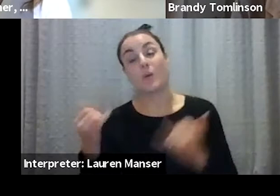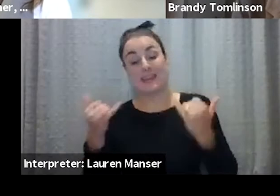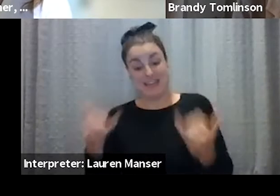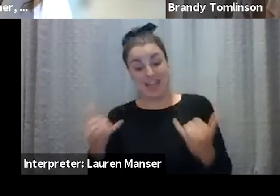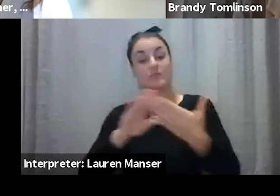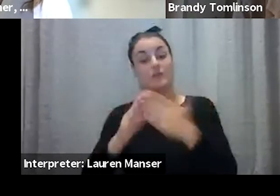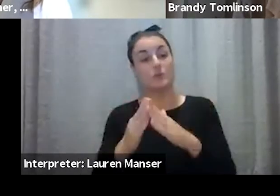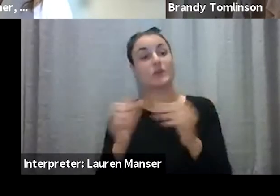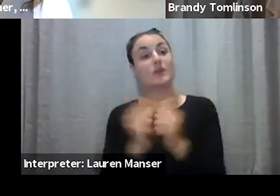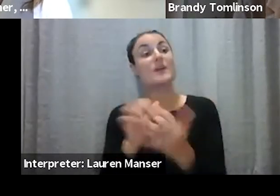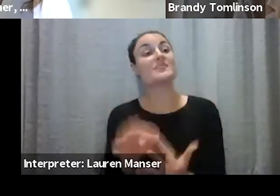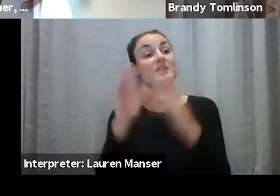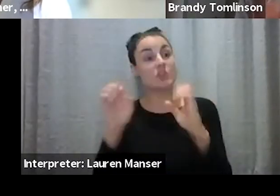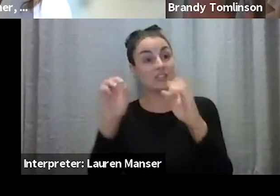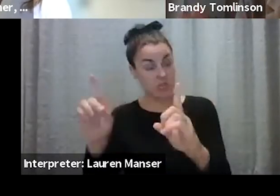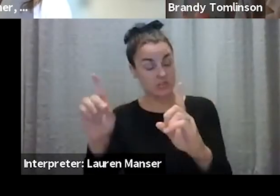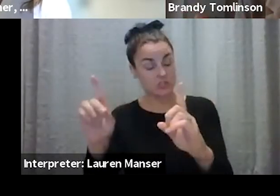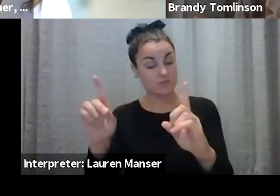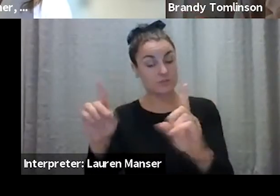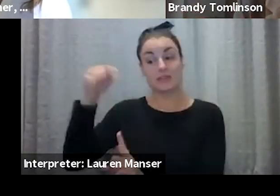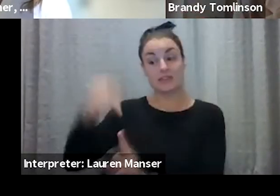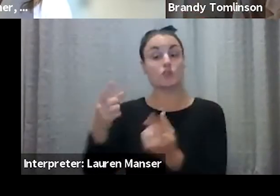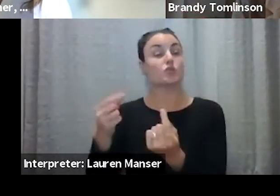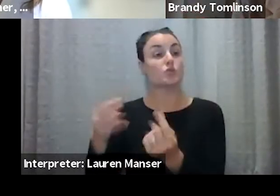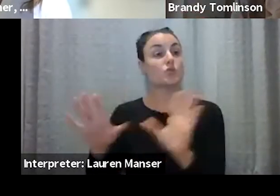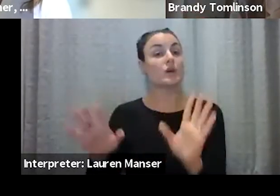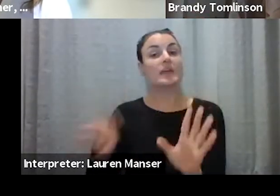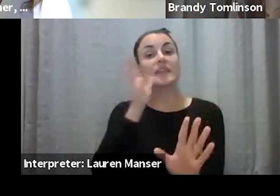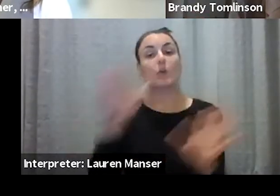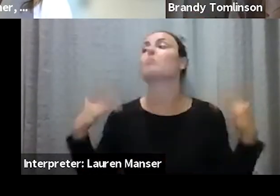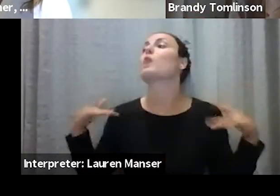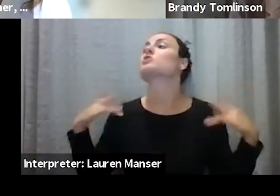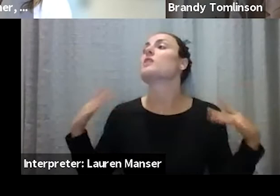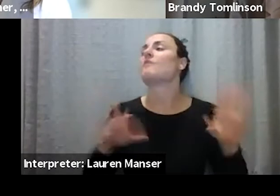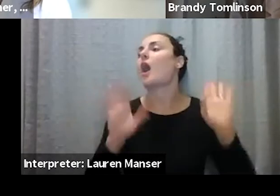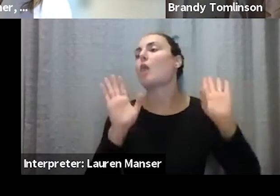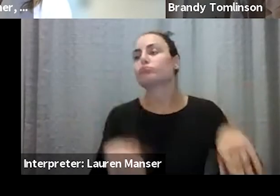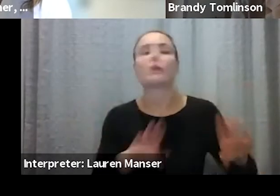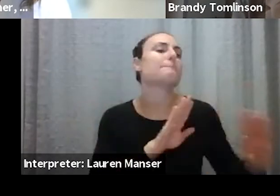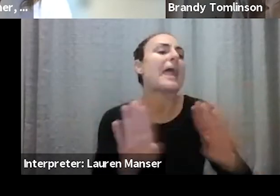what they will do is they will brush it off, and say no, it's just a behavior problem.